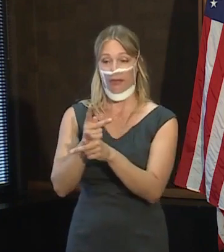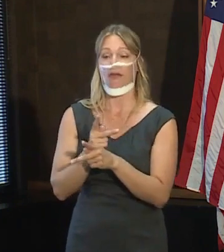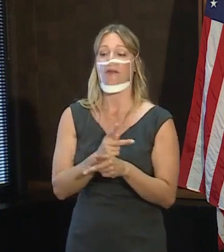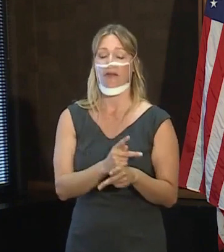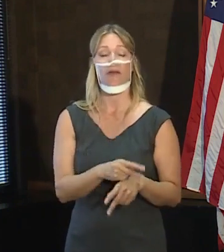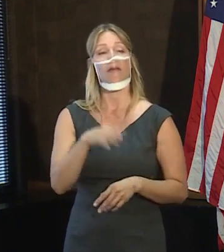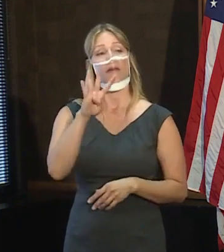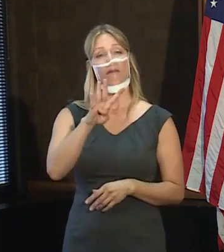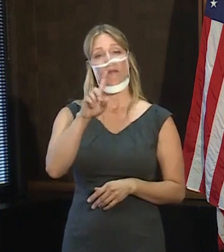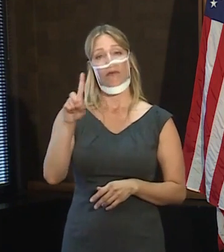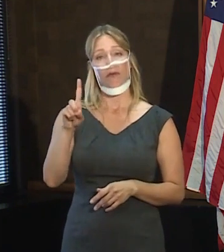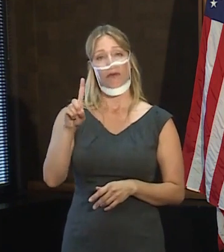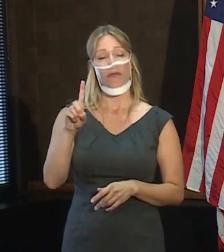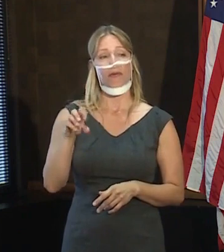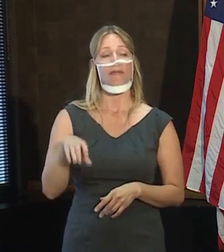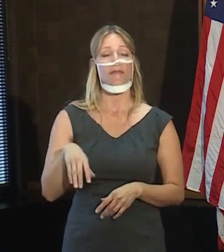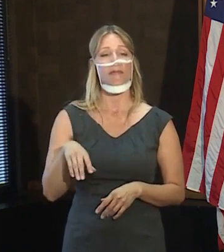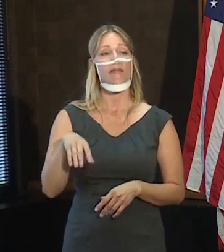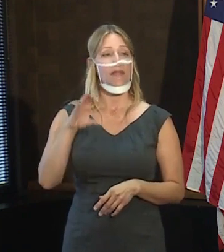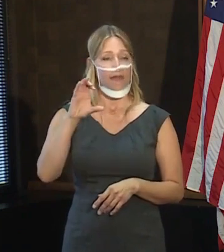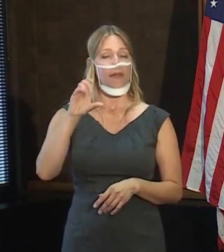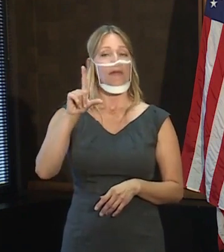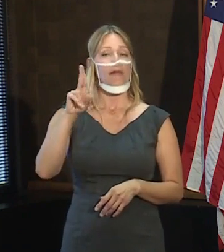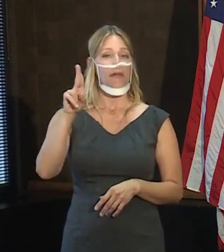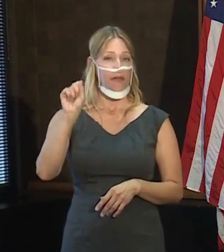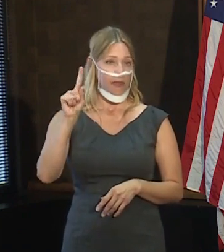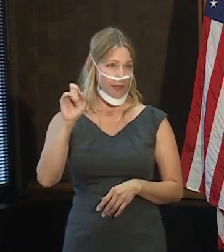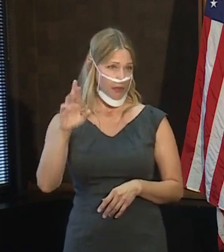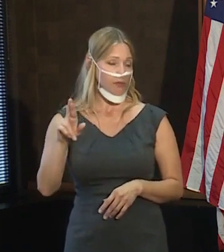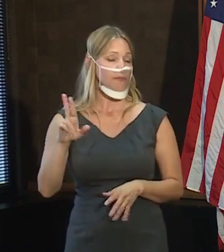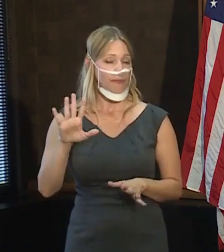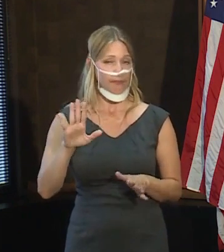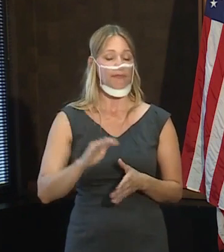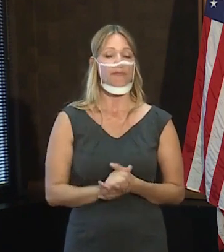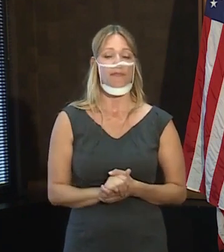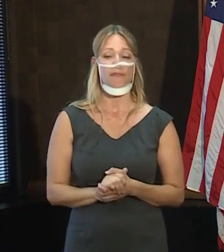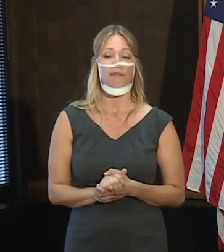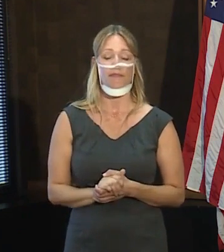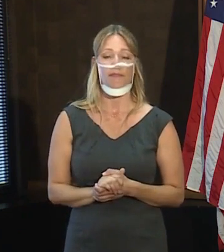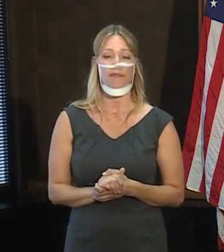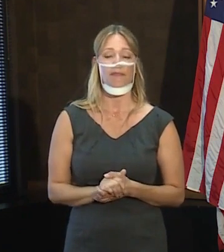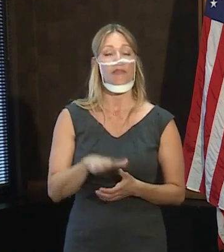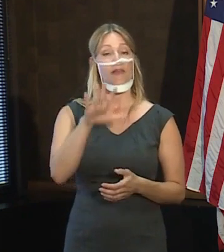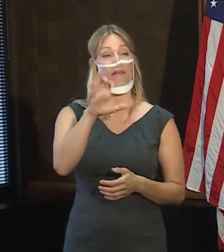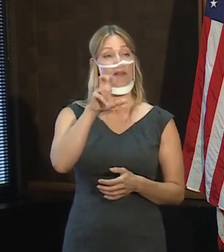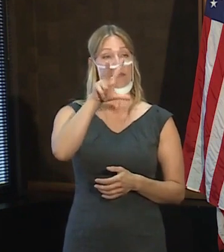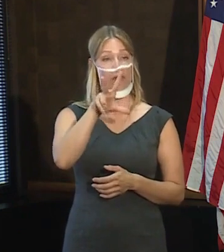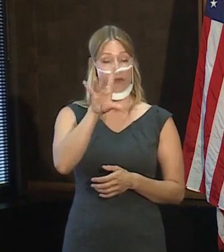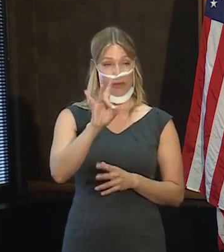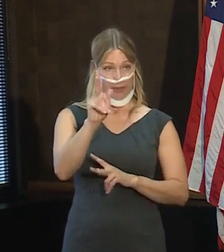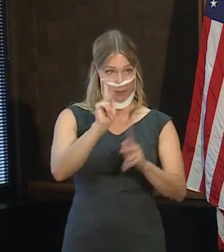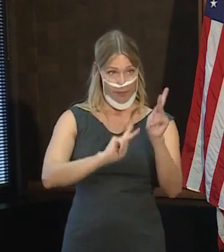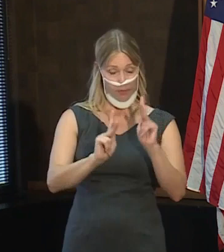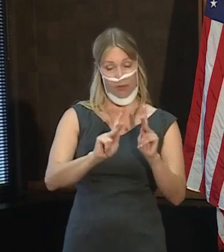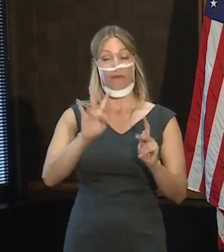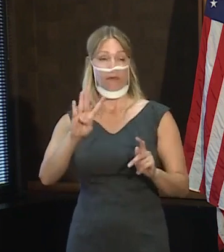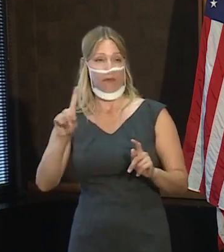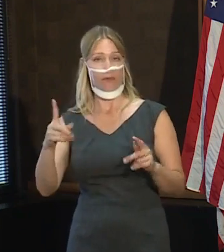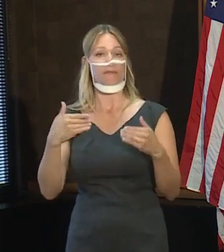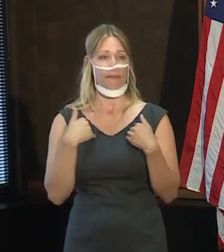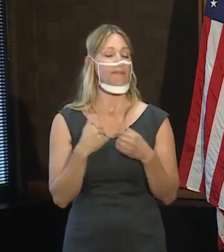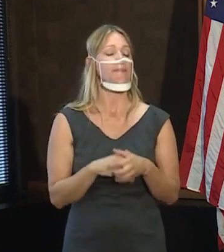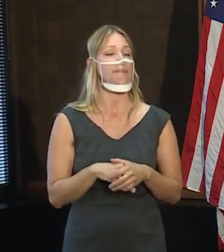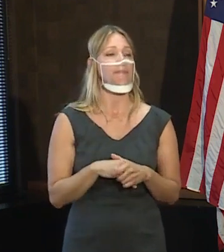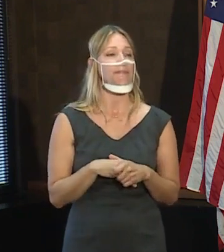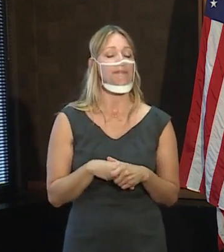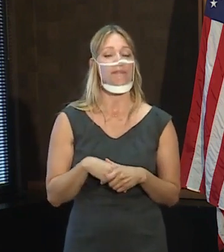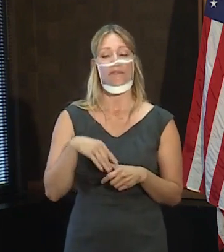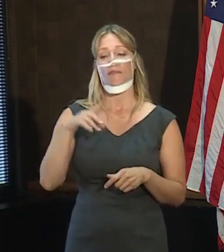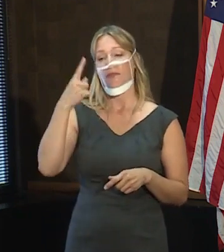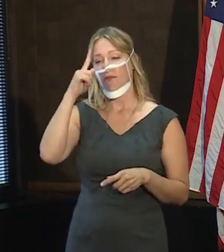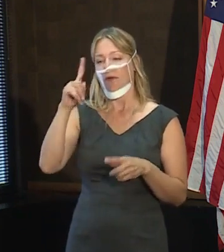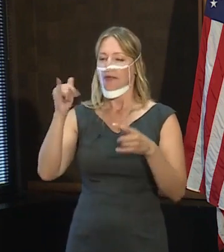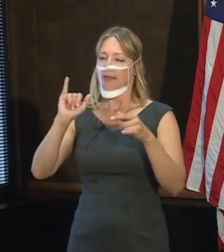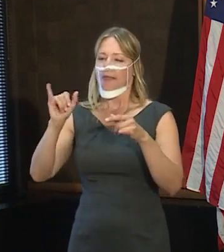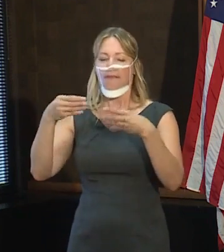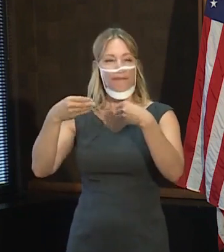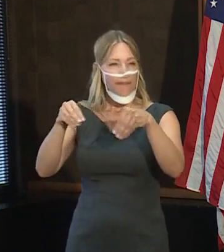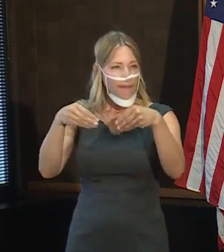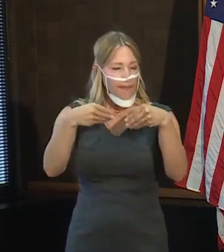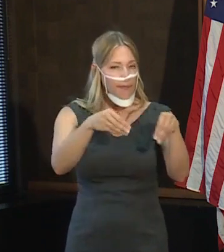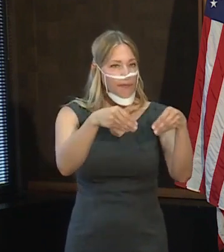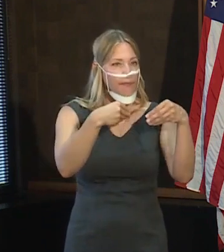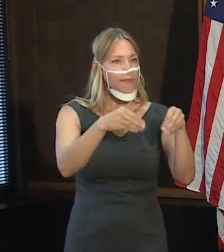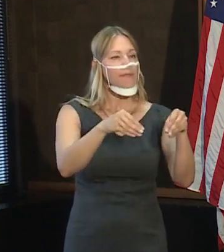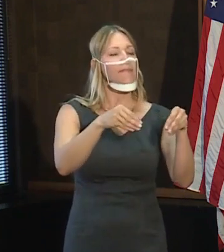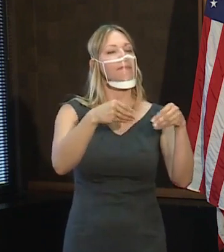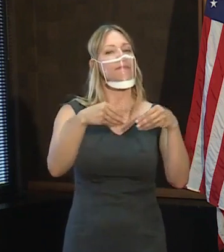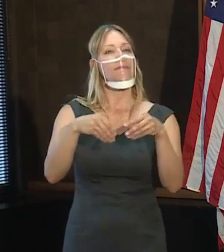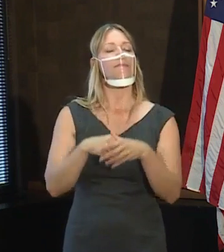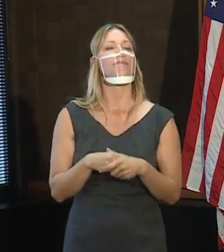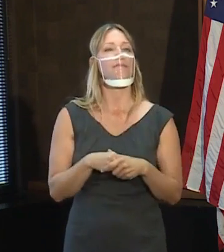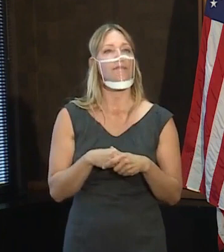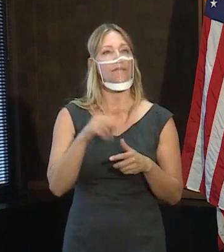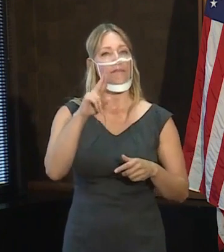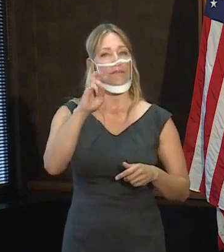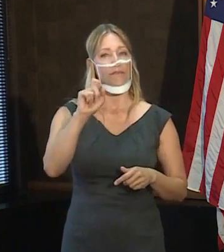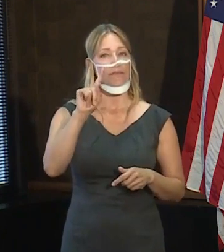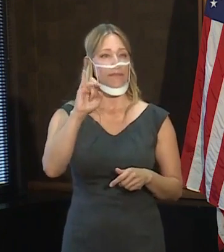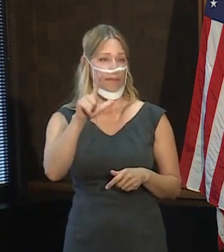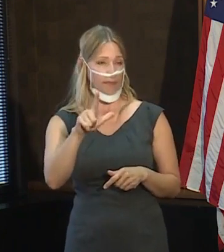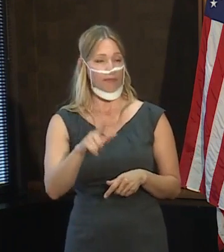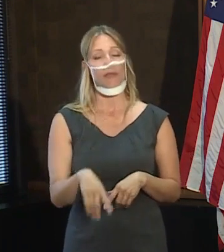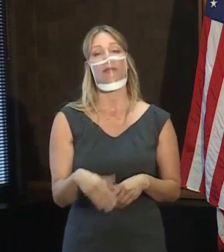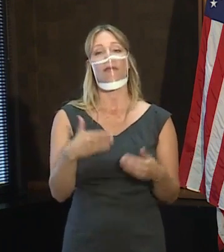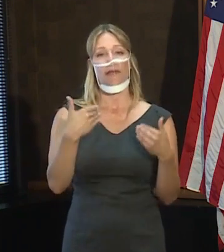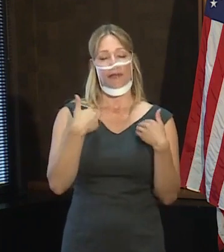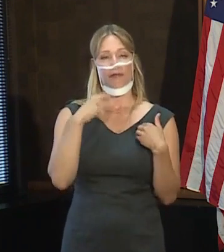THEY MAKE UP A HUNDRED AND SIXTY FIVE INDIVIDUALS I THOSE CLUSTERS LONG-TERM CARE 41 CLUSTERS ARE FROM LONG-TERM CARE FACILITY ACCOUNTING FOR 538 INDIVIDUALS.